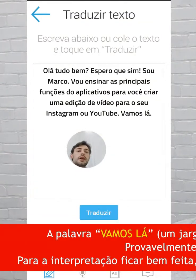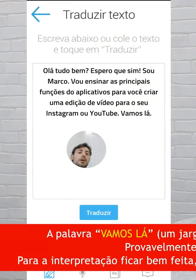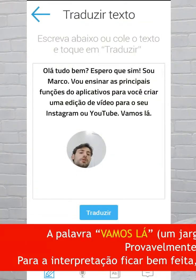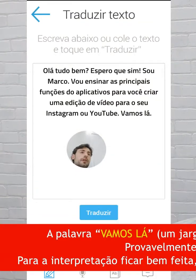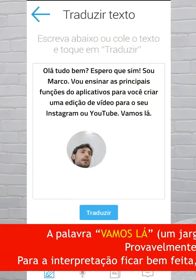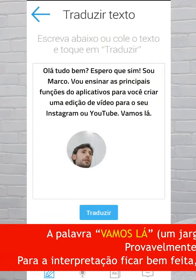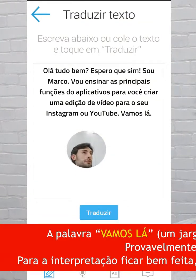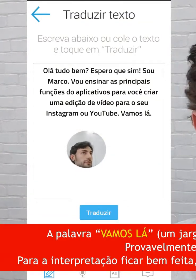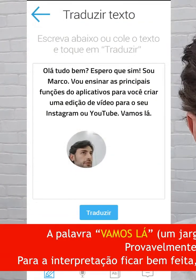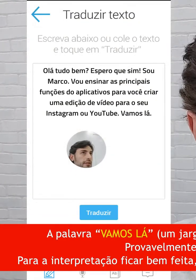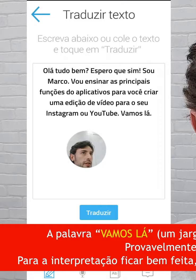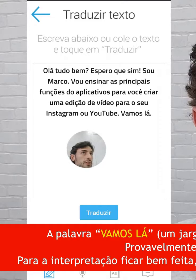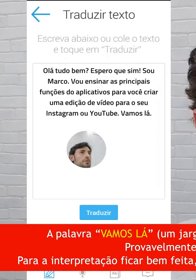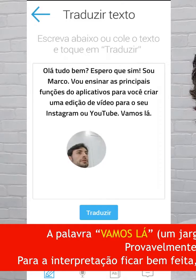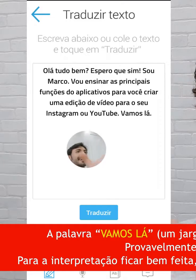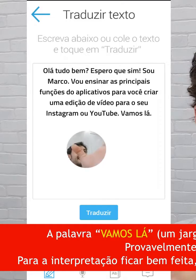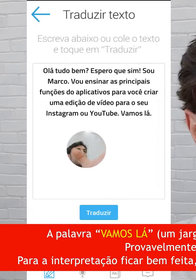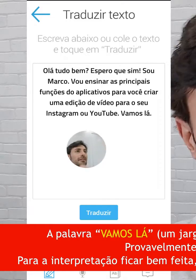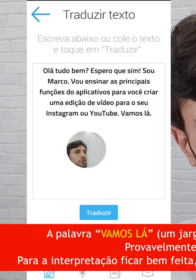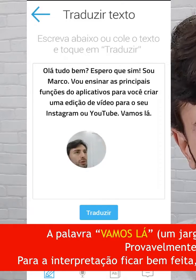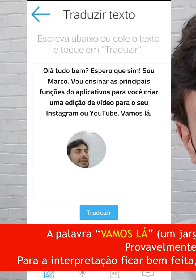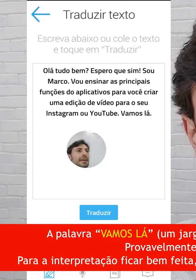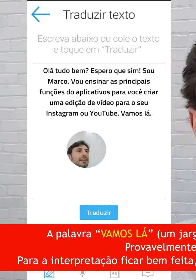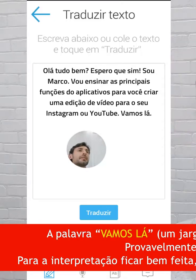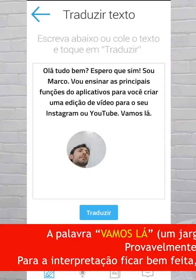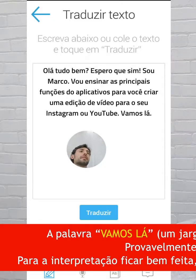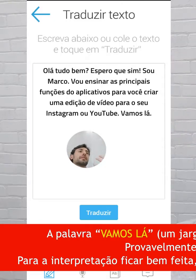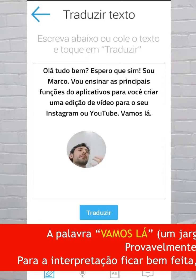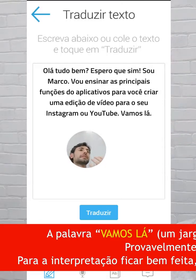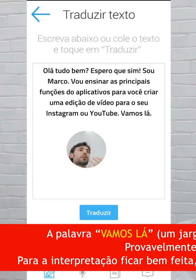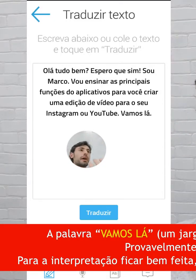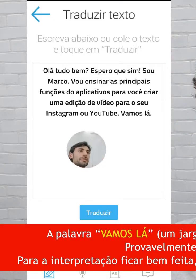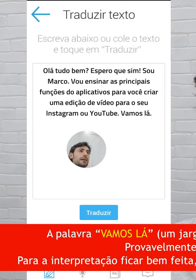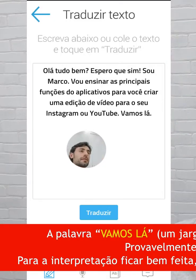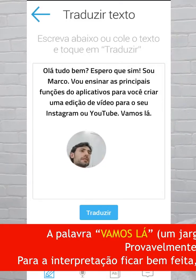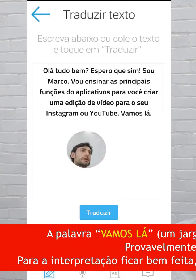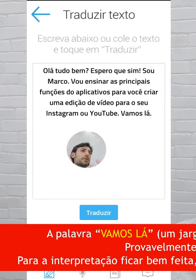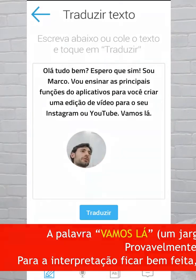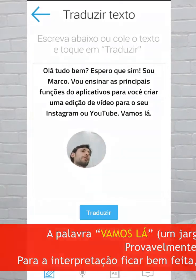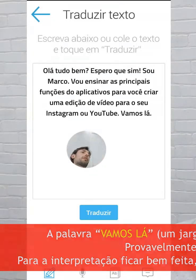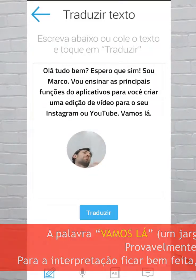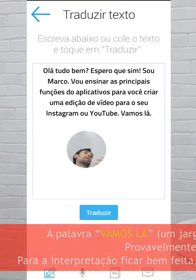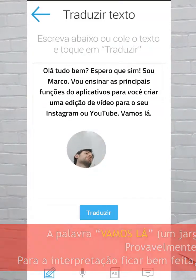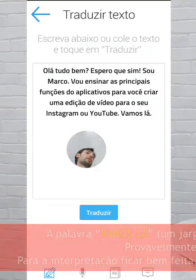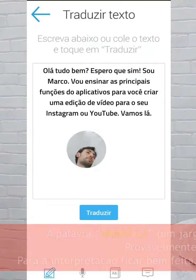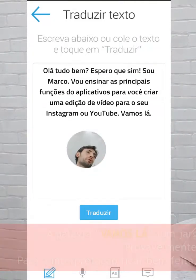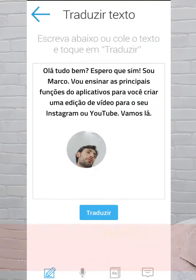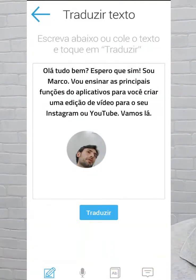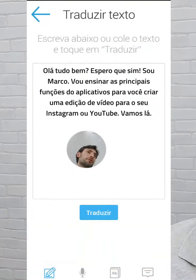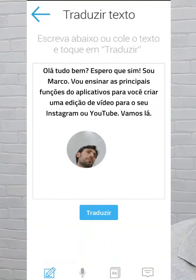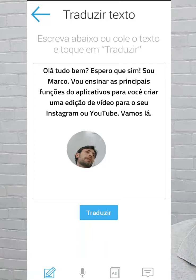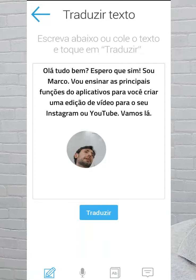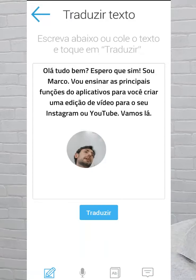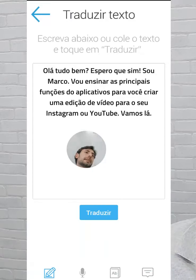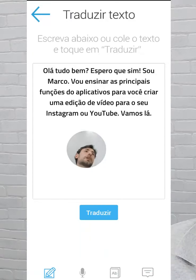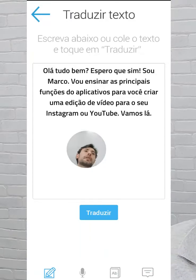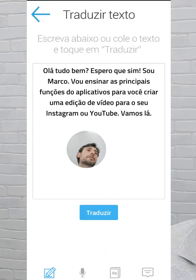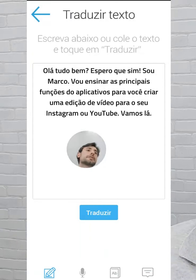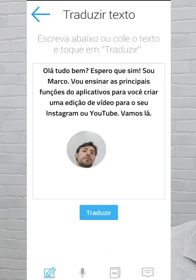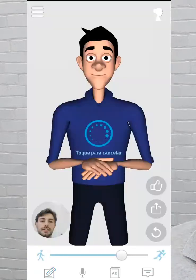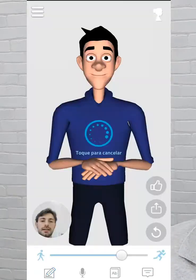But before you translate, you record your screen. It will be with this recording that you will pass to your video at the time of editing.